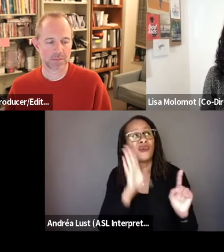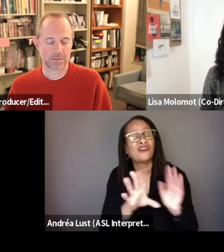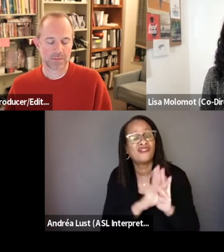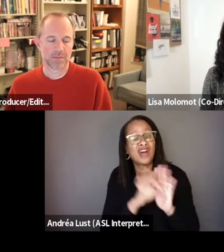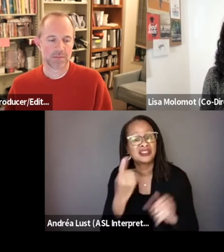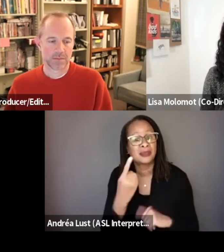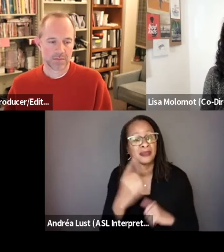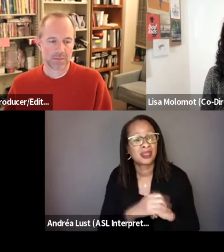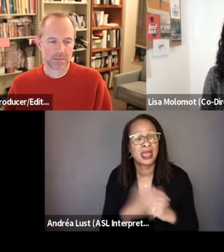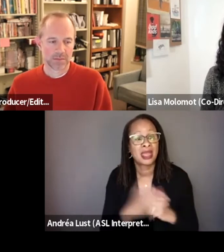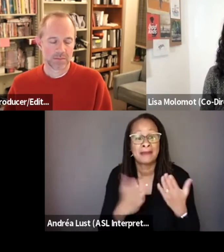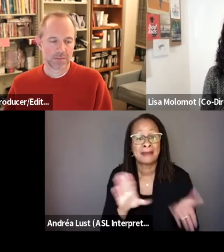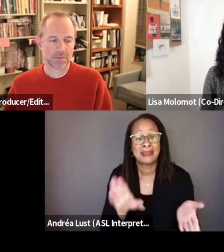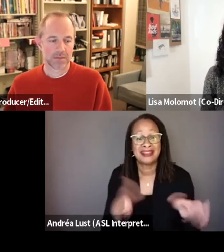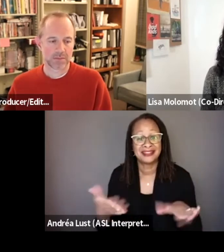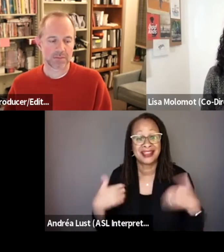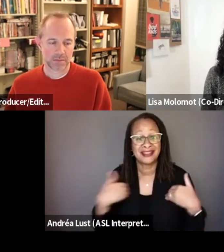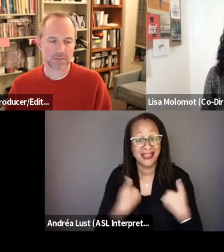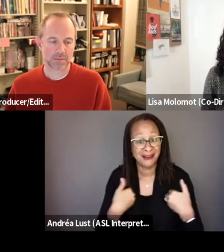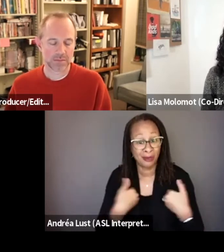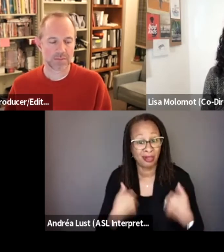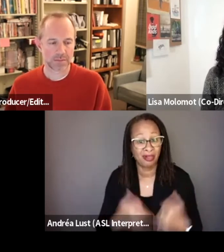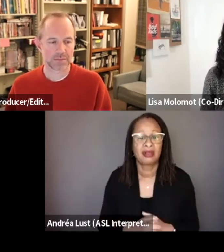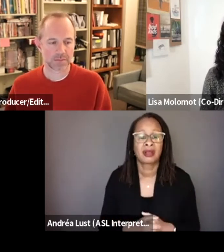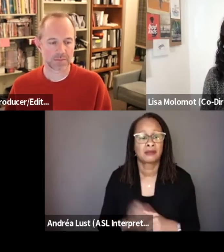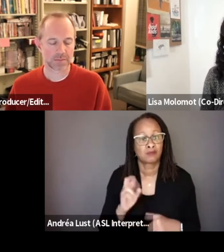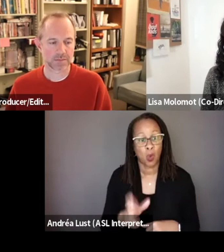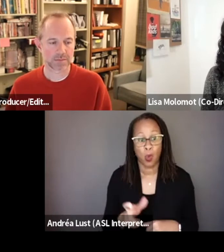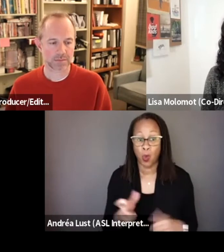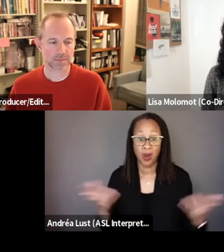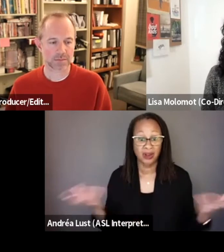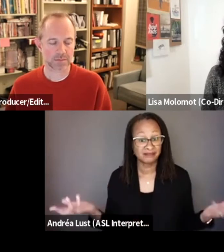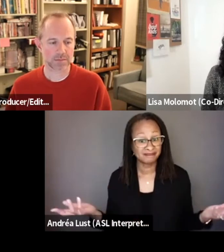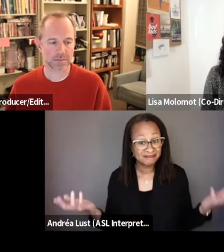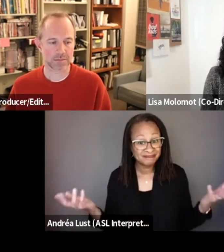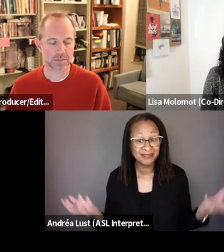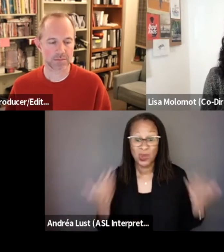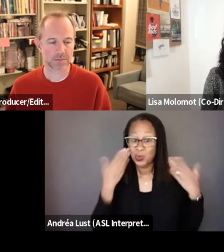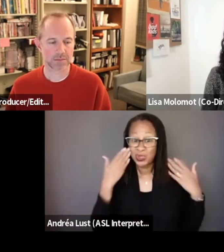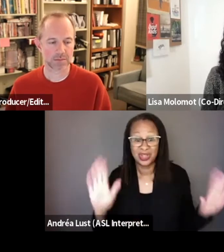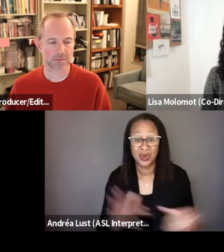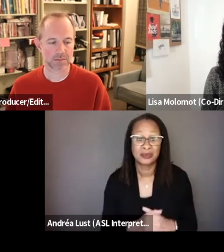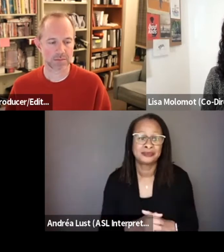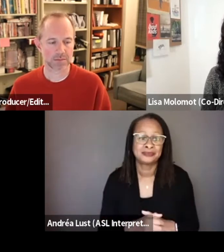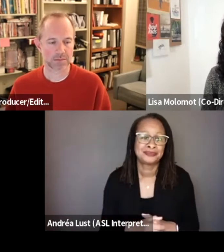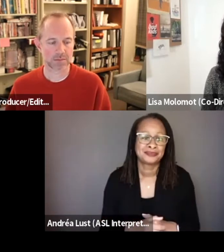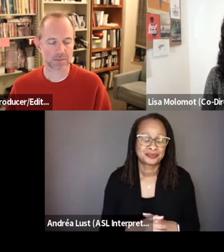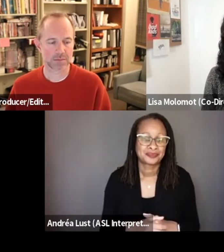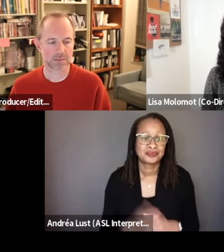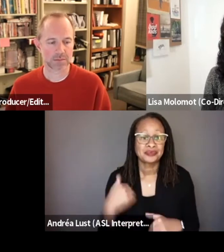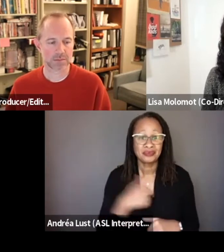It may be a dead animal or, you know, we didn't know. And we were out there for quite a long time